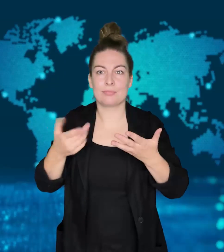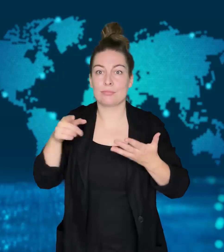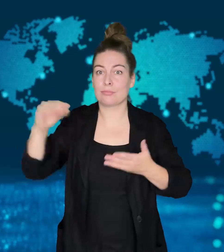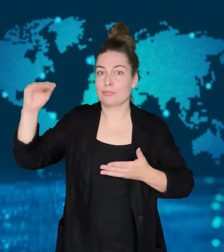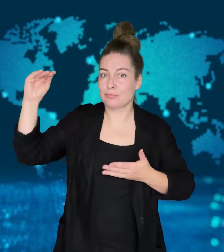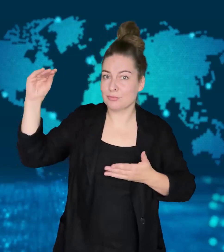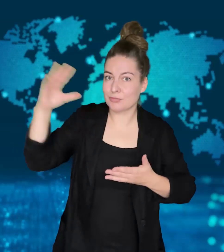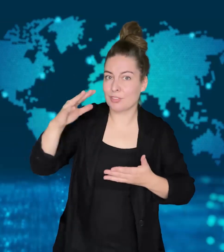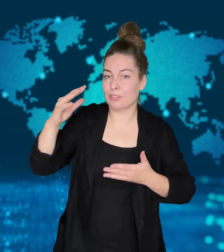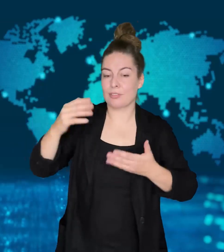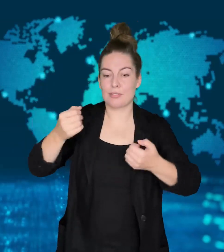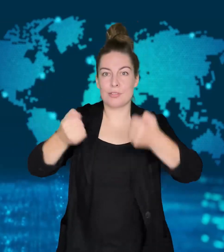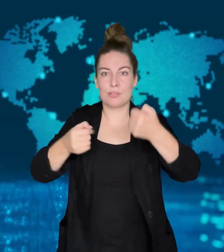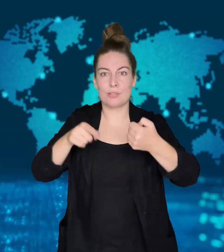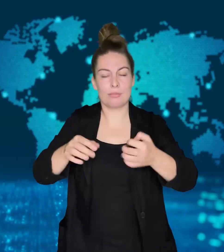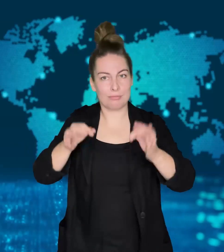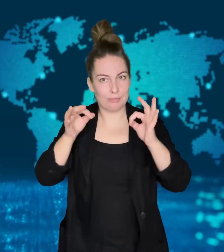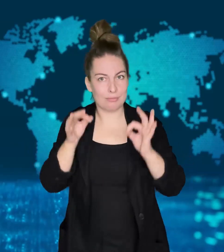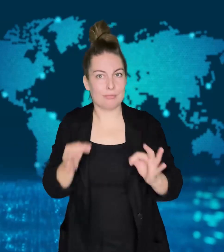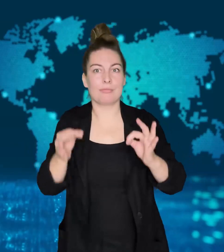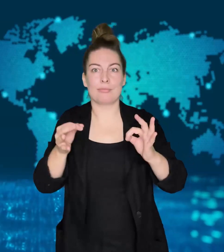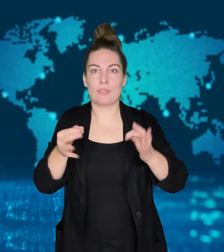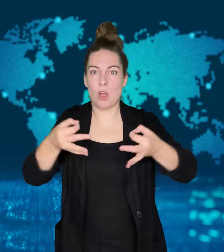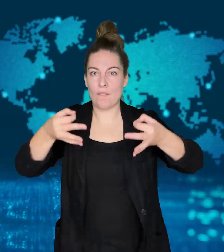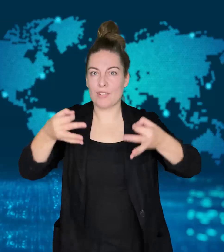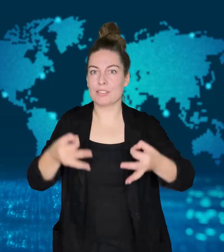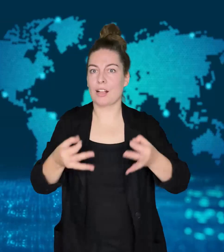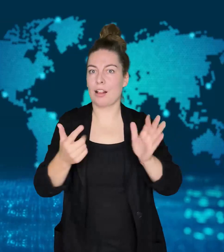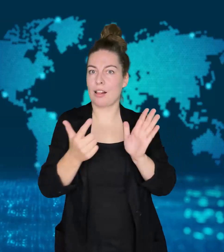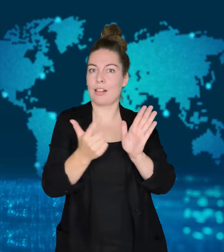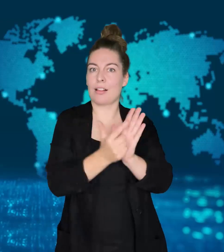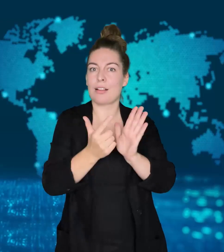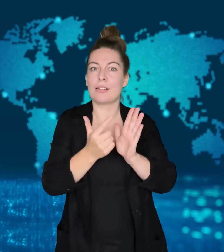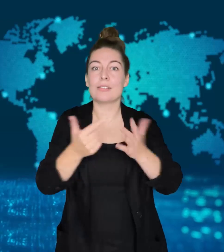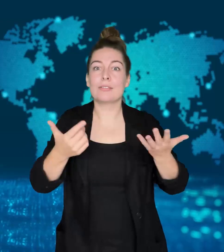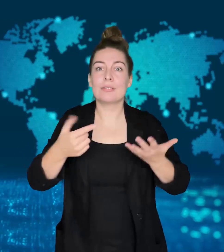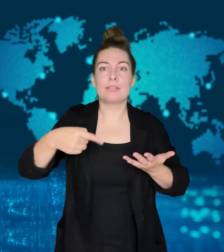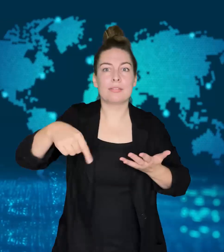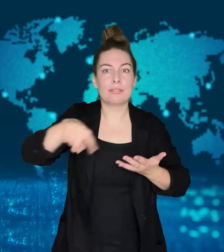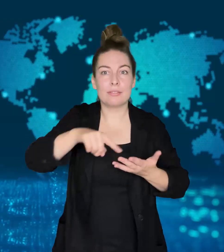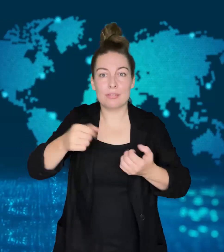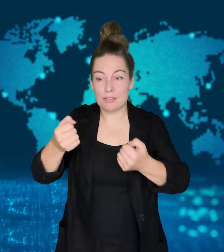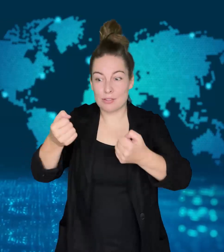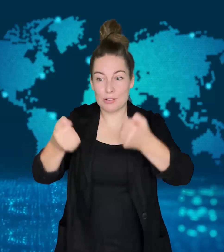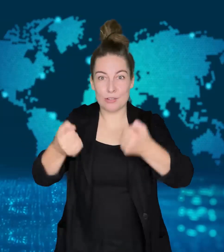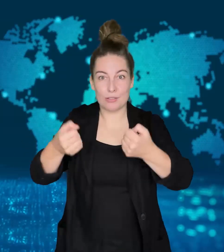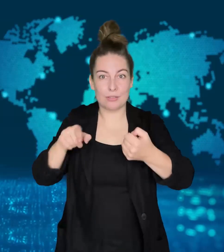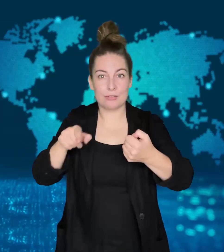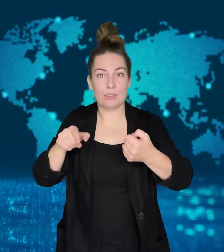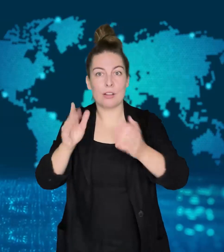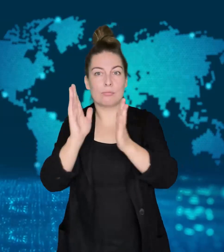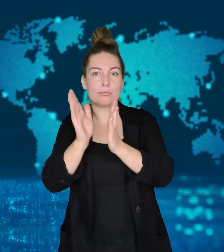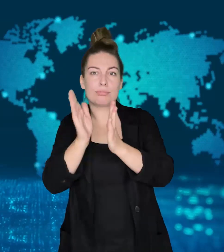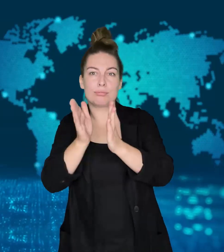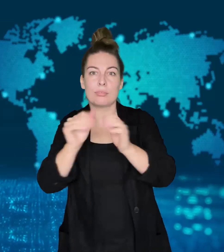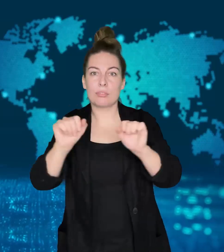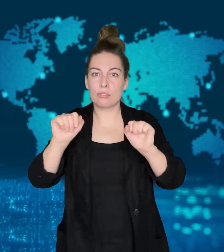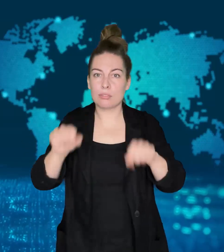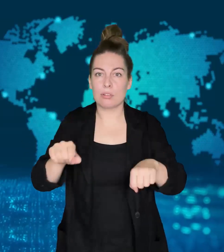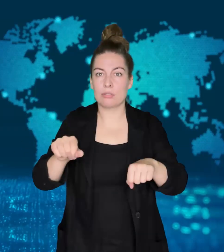The Solar Team Eindhoven said that the solar car is road-legal.